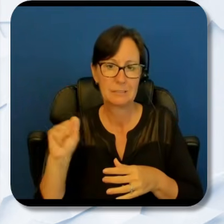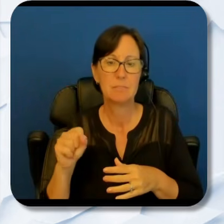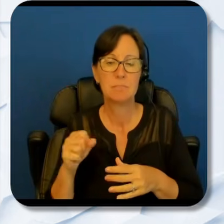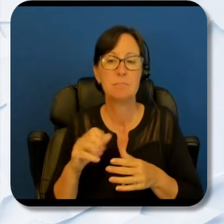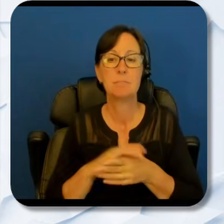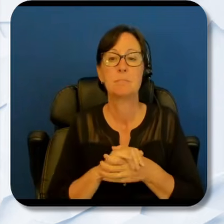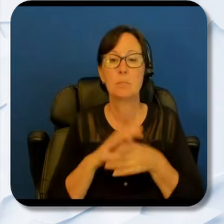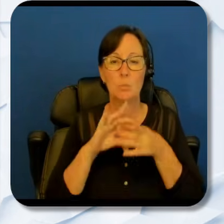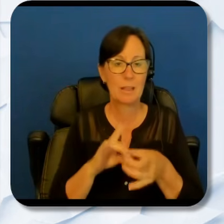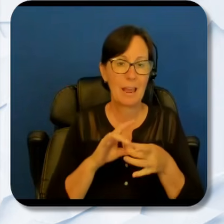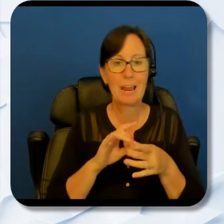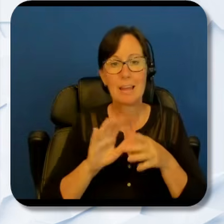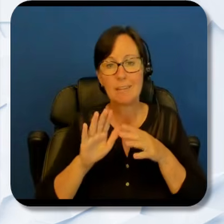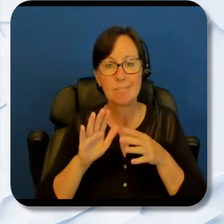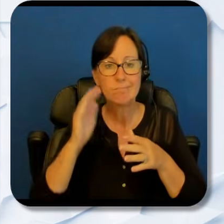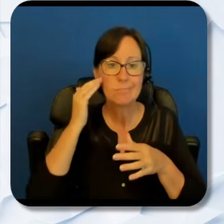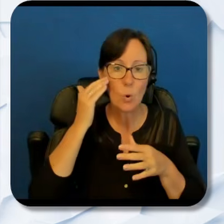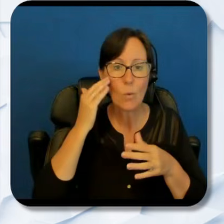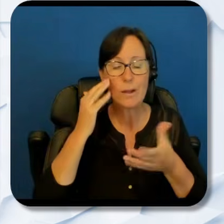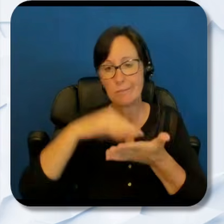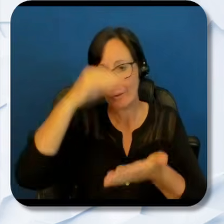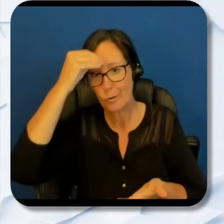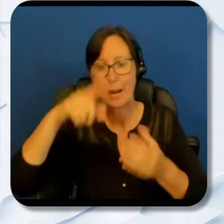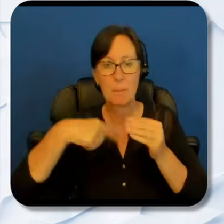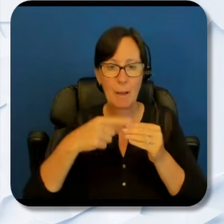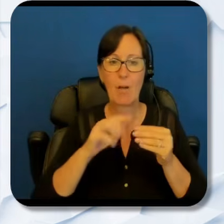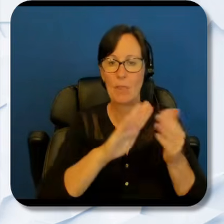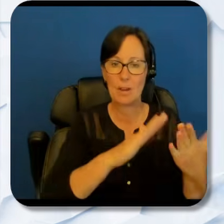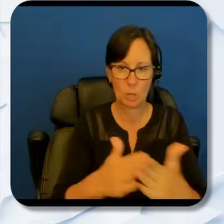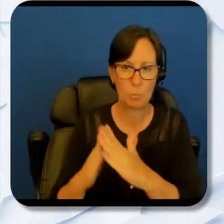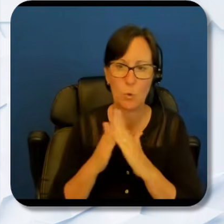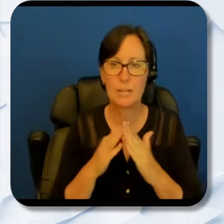So we're currently working on a tribal youth-specific,